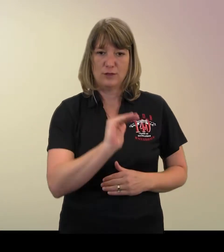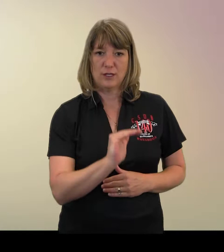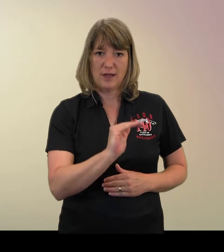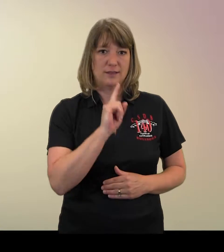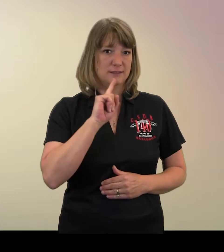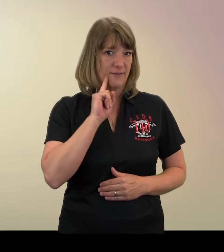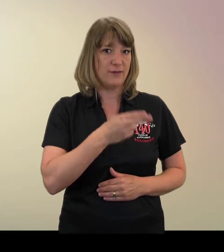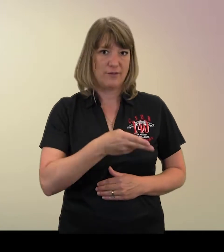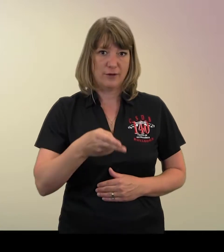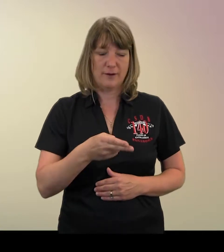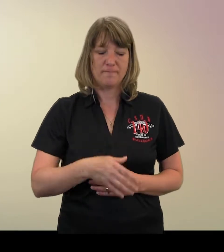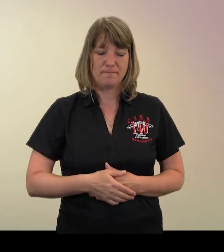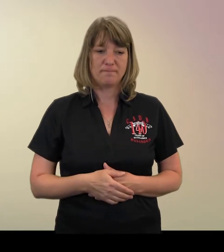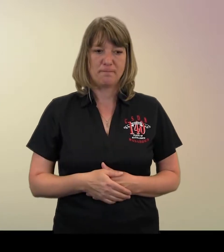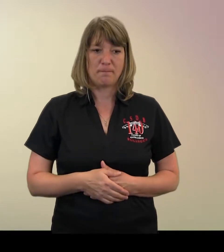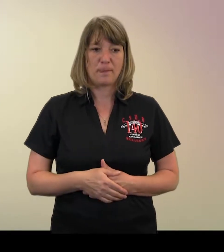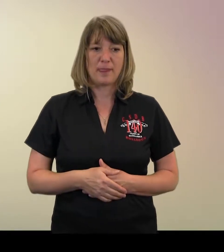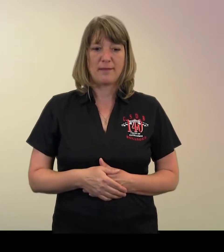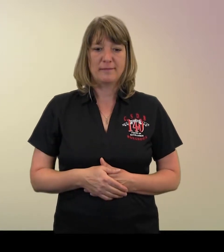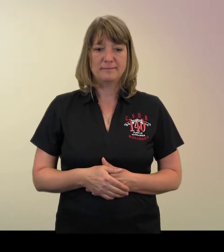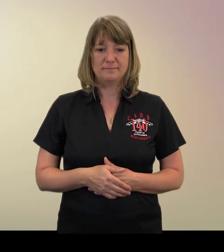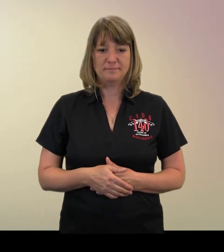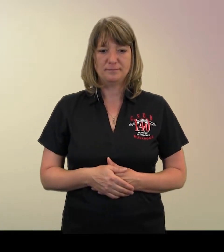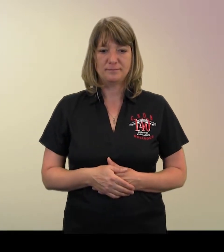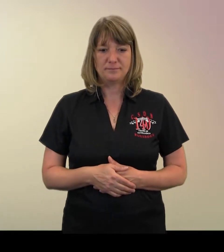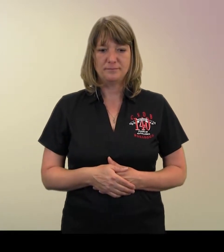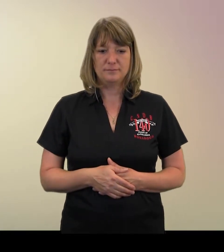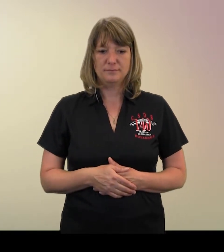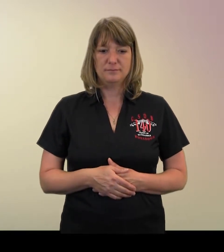for the child, who's deaf and hard of hearing.